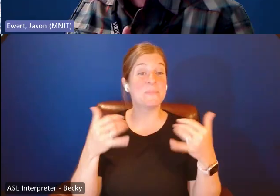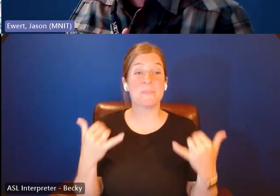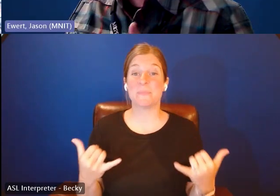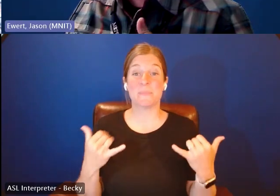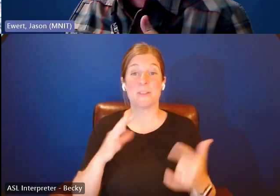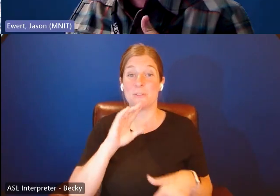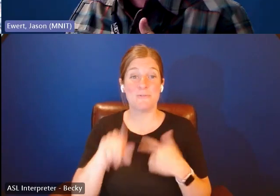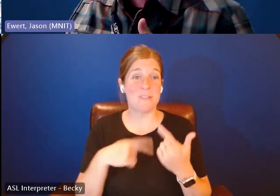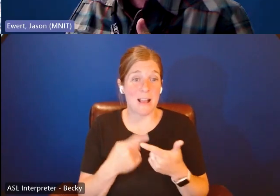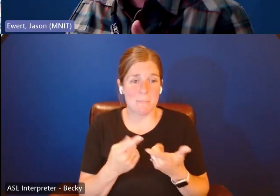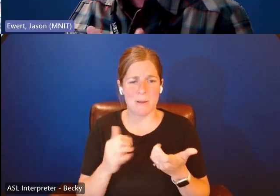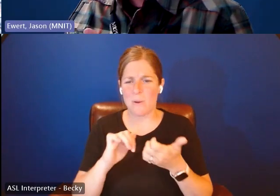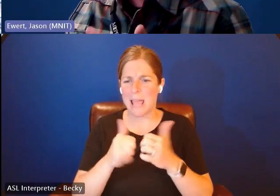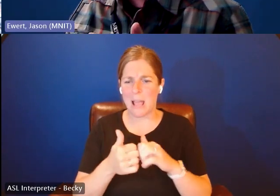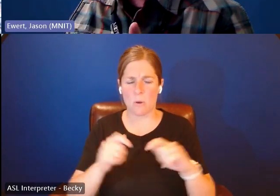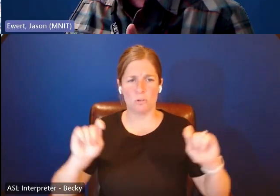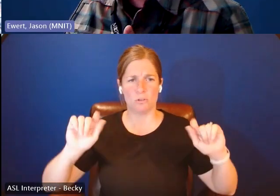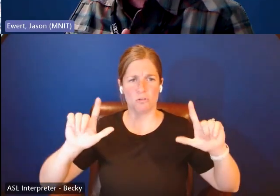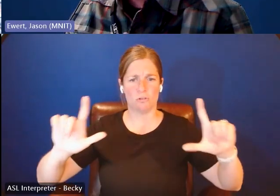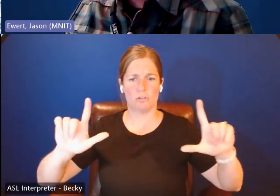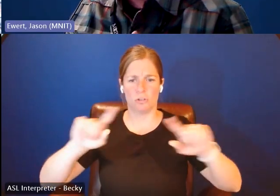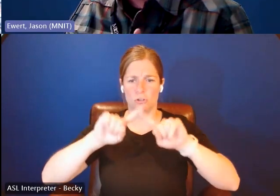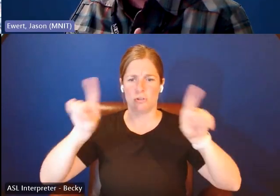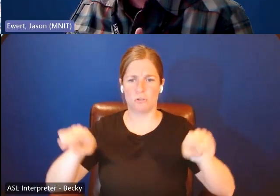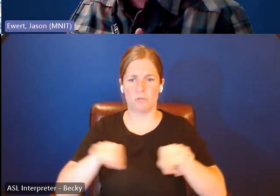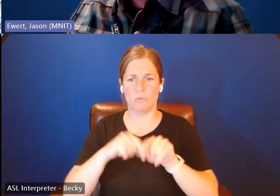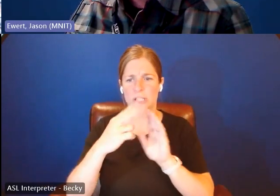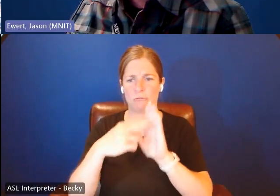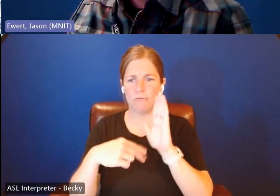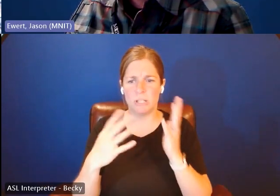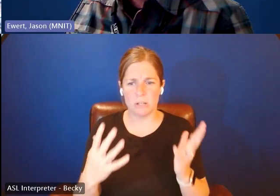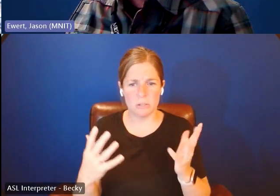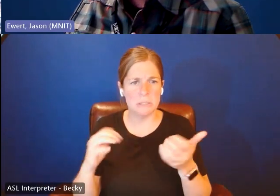screen readers work, our experiences with maps,